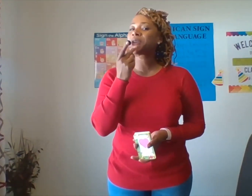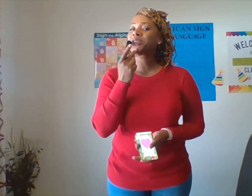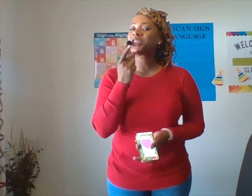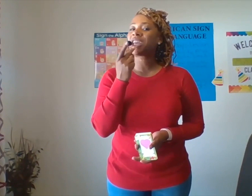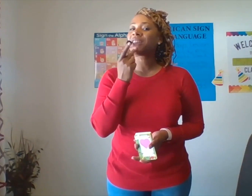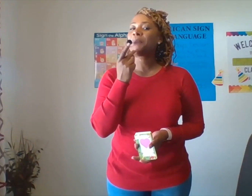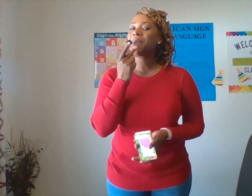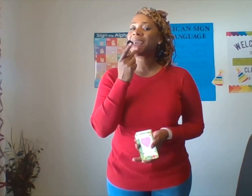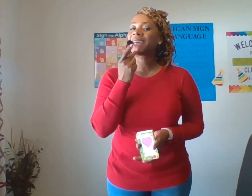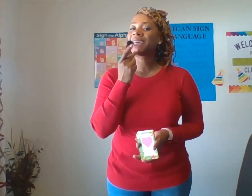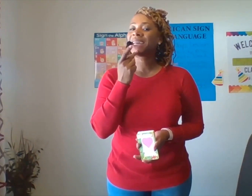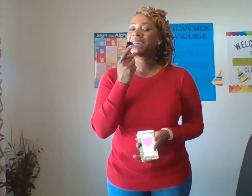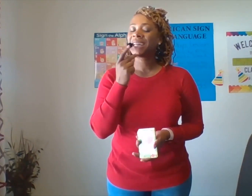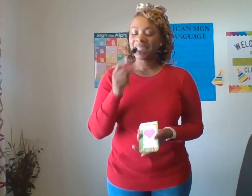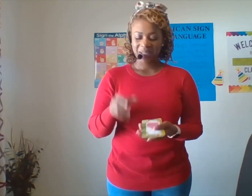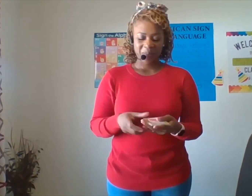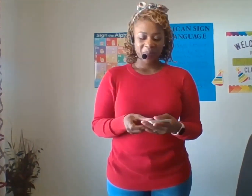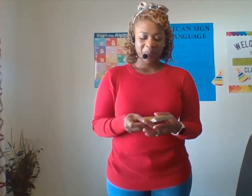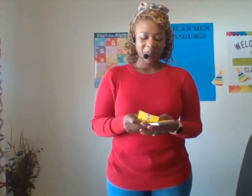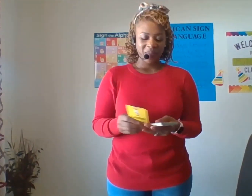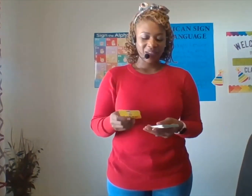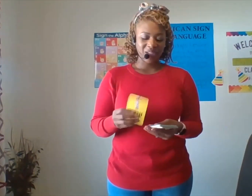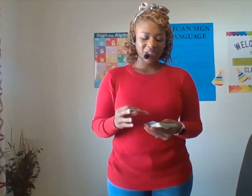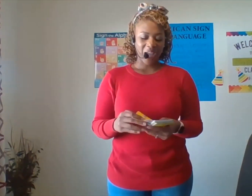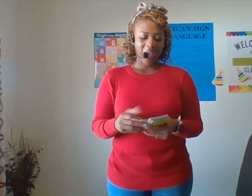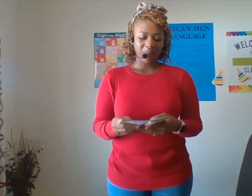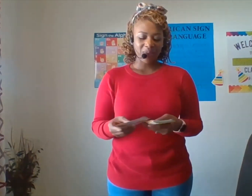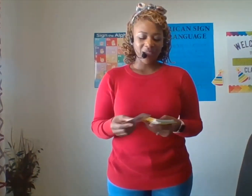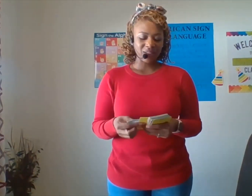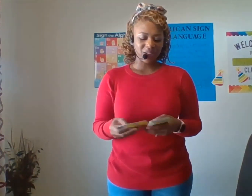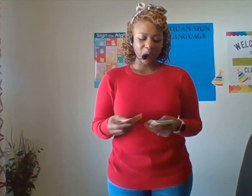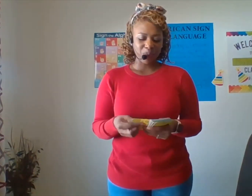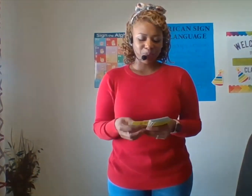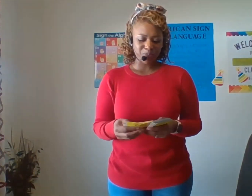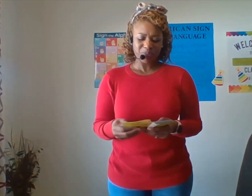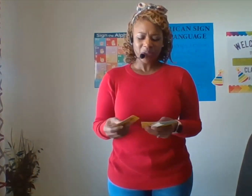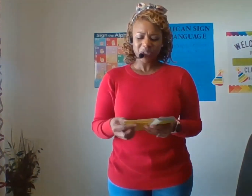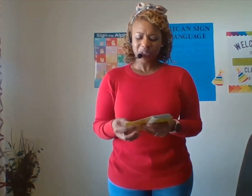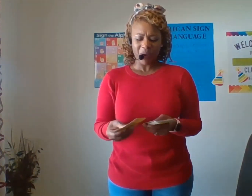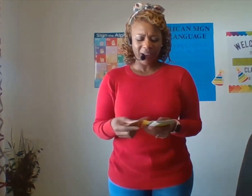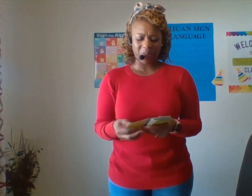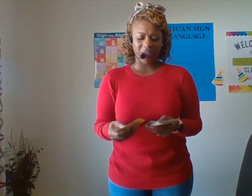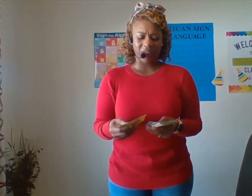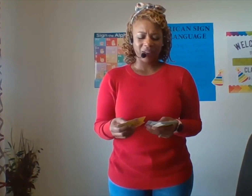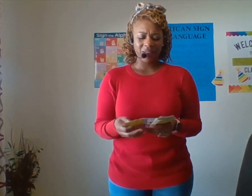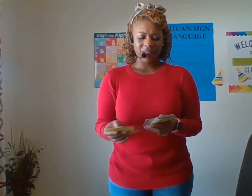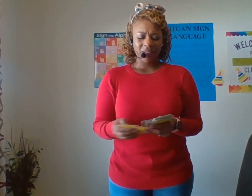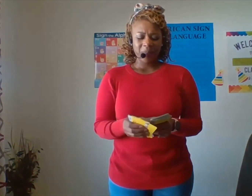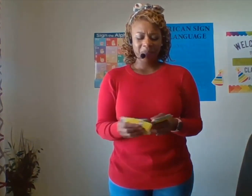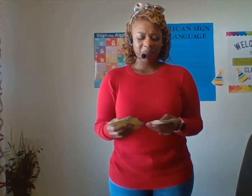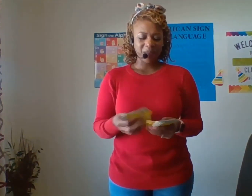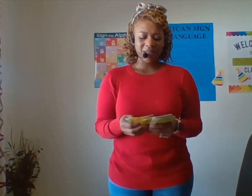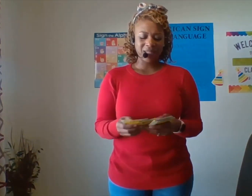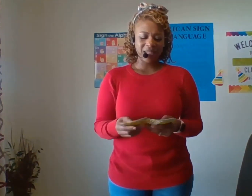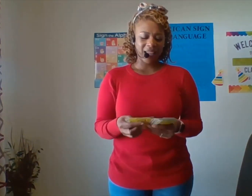your chin pink good job you gotta lose so so smart out there hmm let me see I